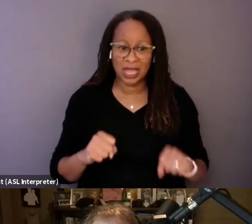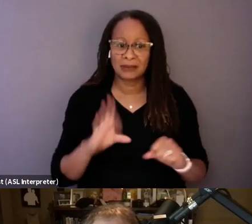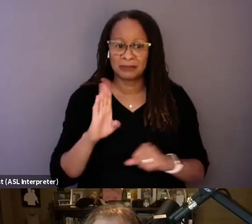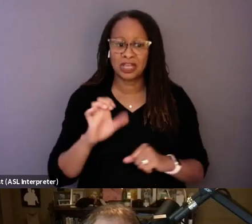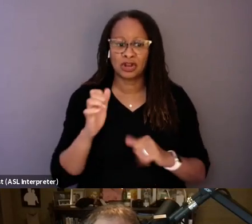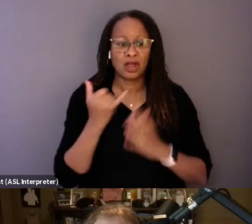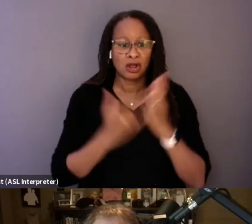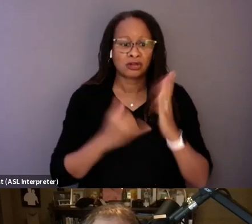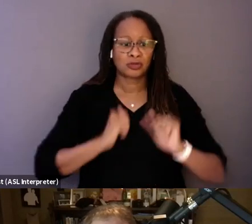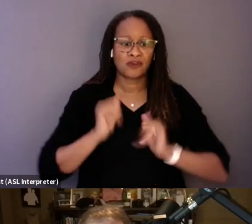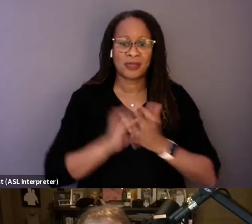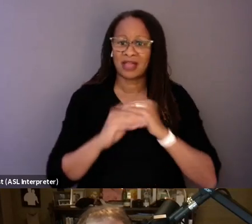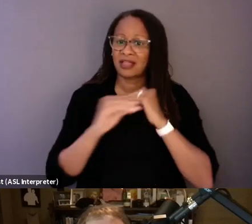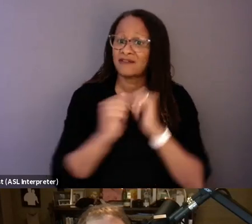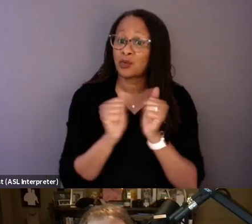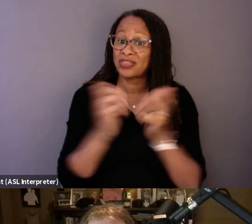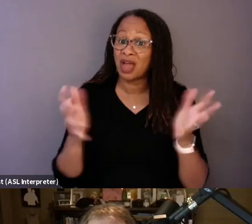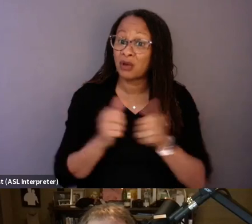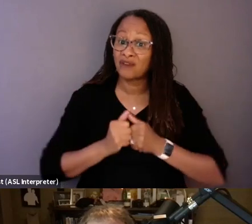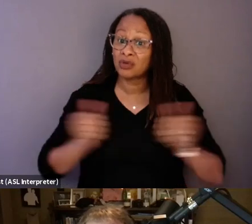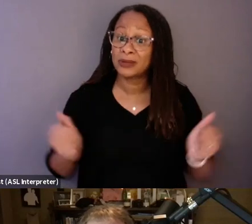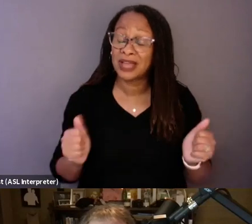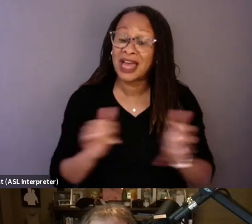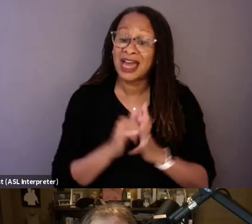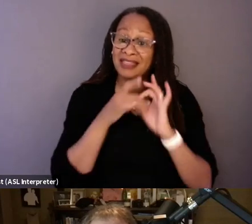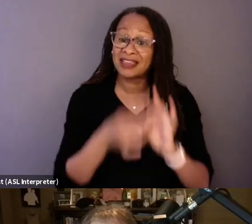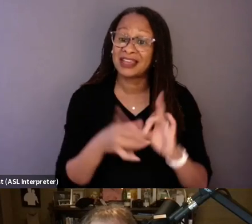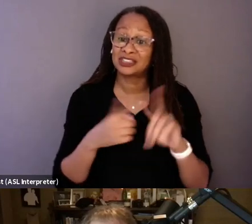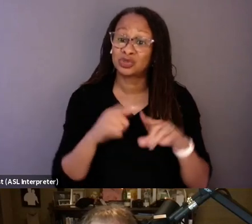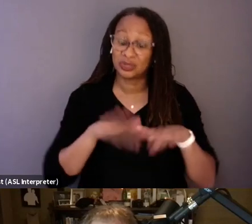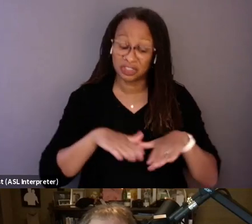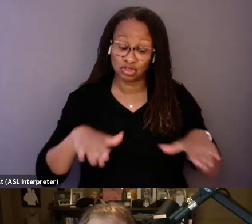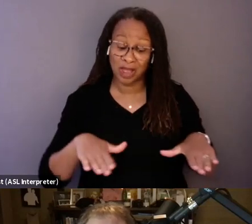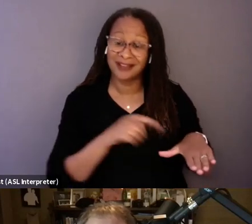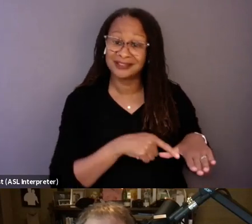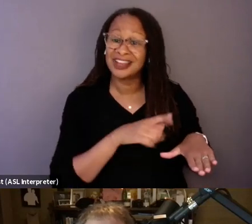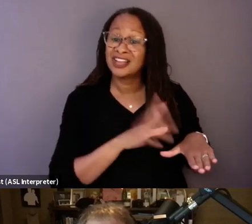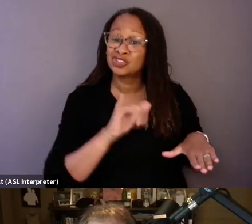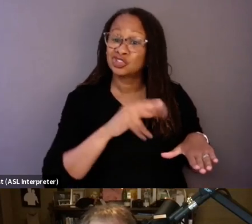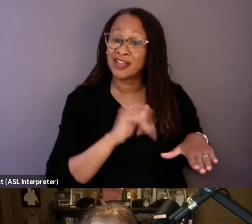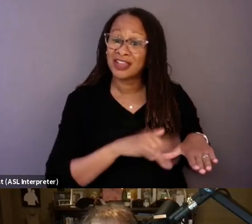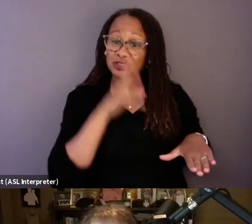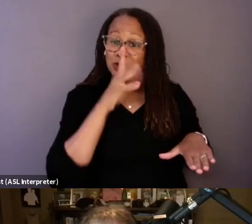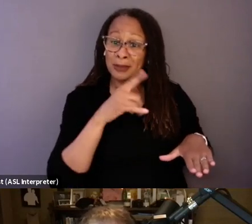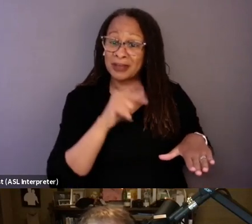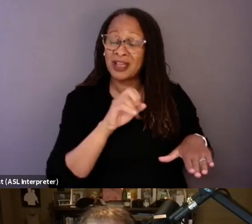and the connection to the childhood John that you're referencing and Robert's beautiful work